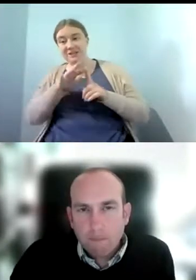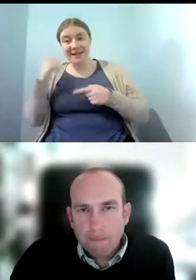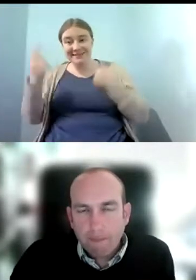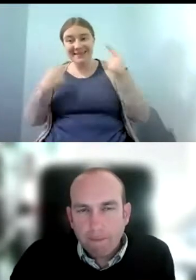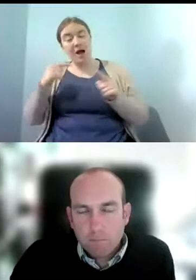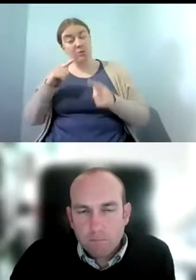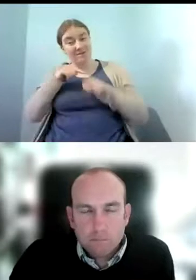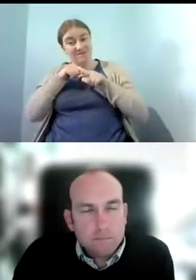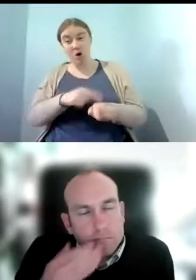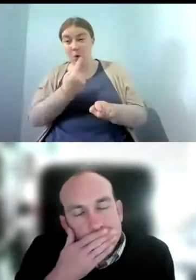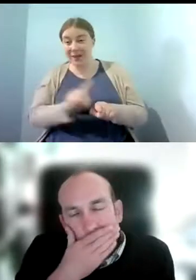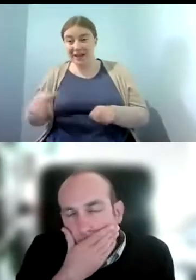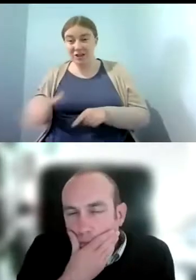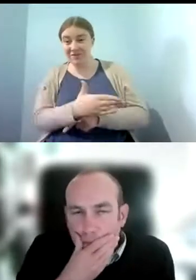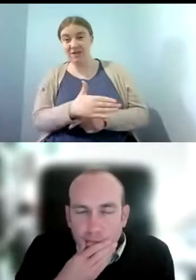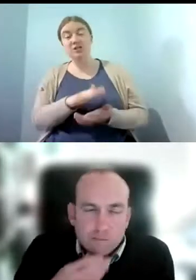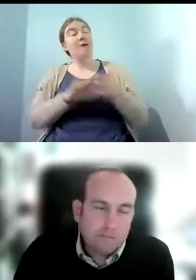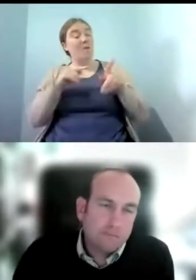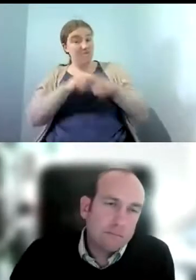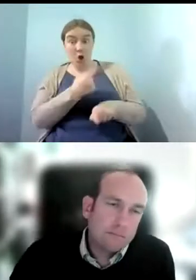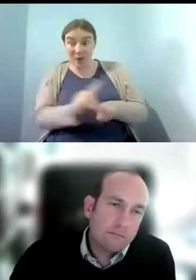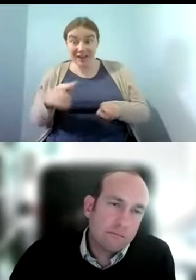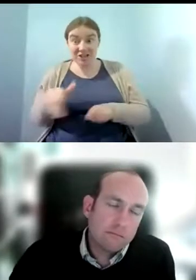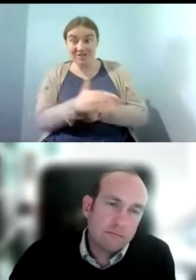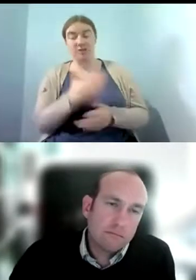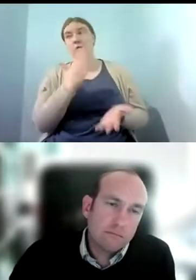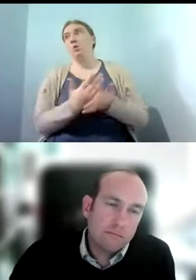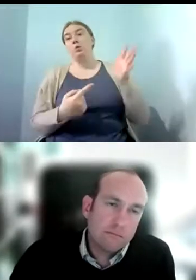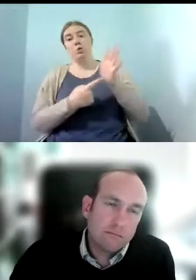literally the movements of individual fish and that's been really vital to see how the fish